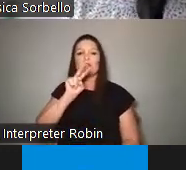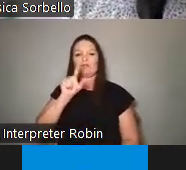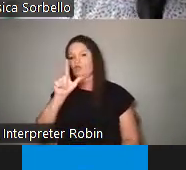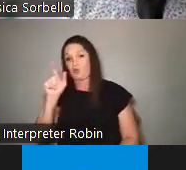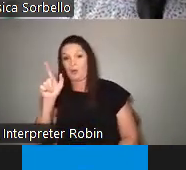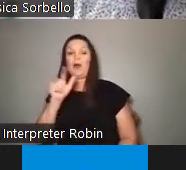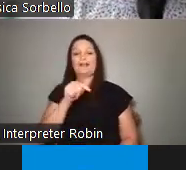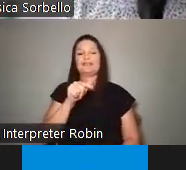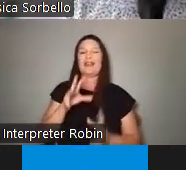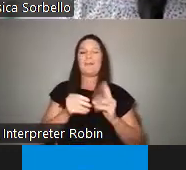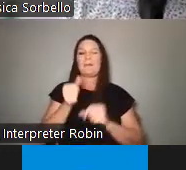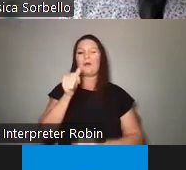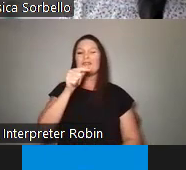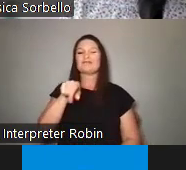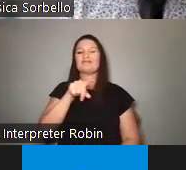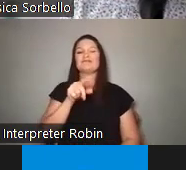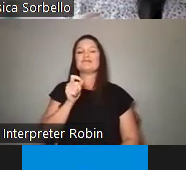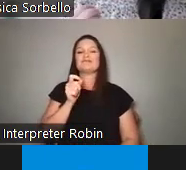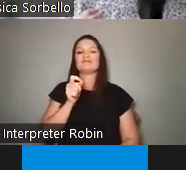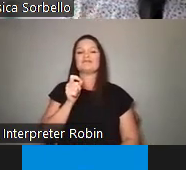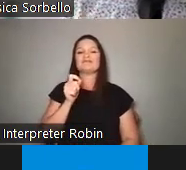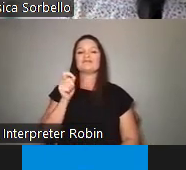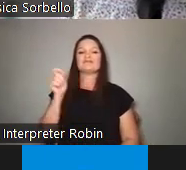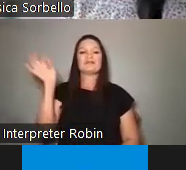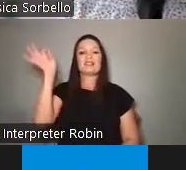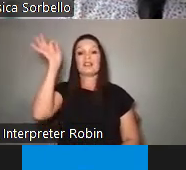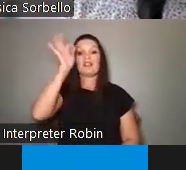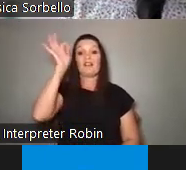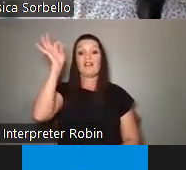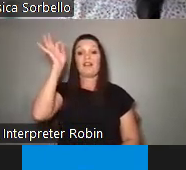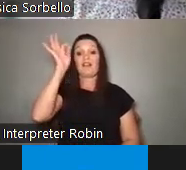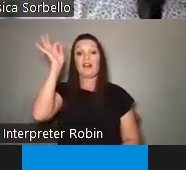»BLAISE BRYANT: Lisa has a